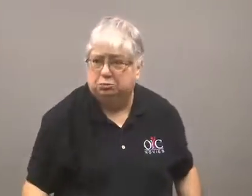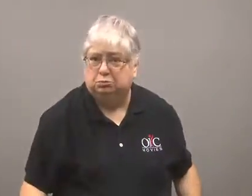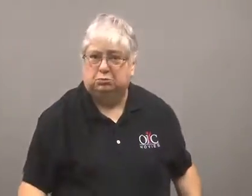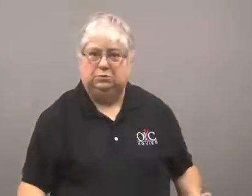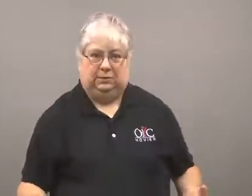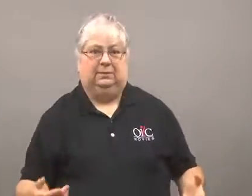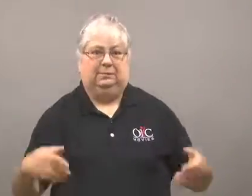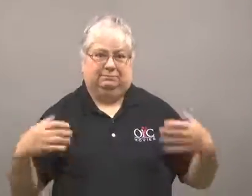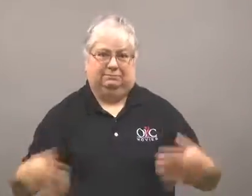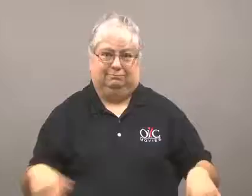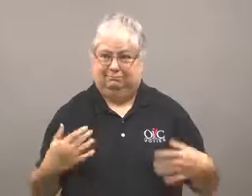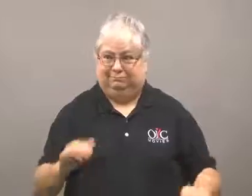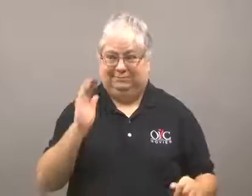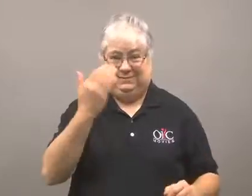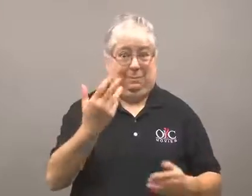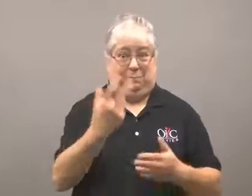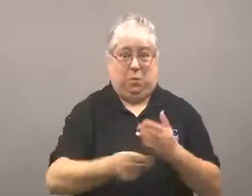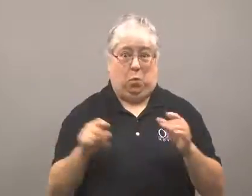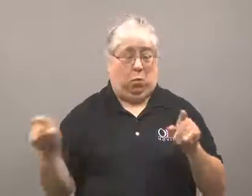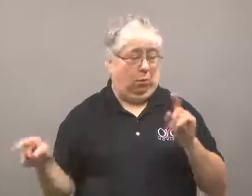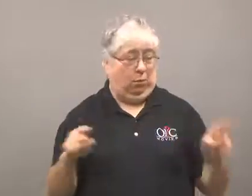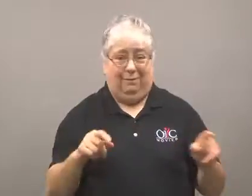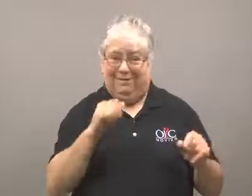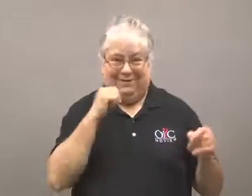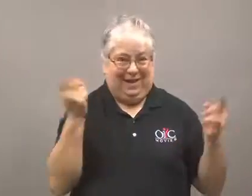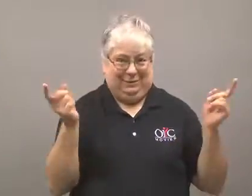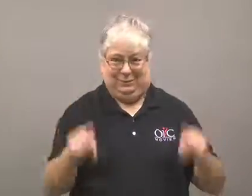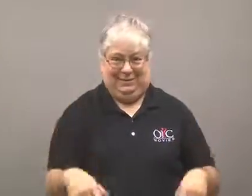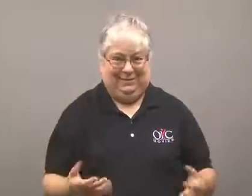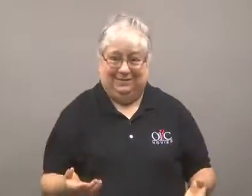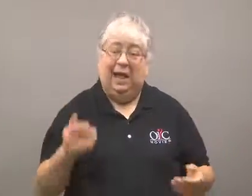Apparently there is no agreement between the sides.